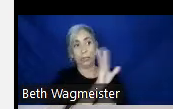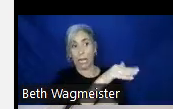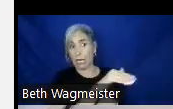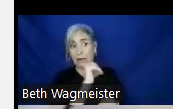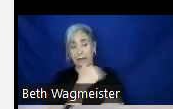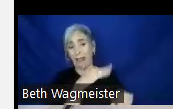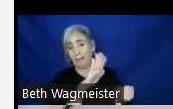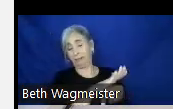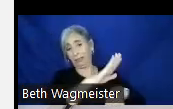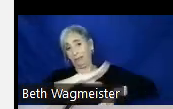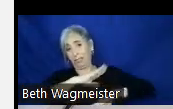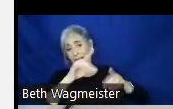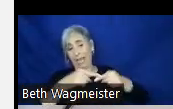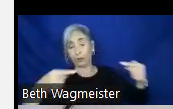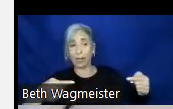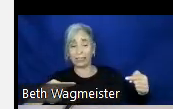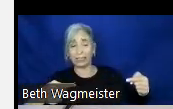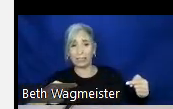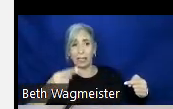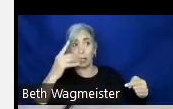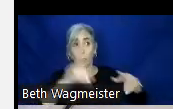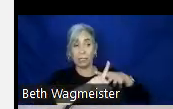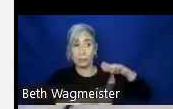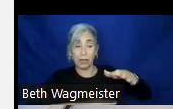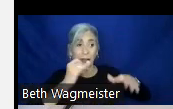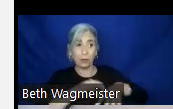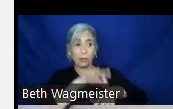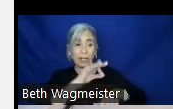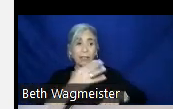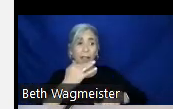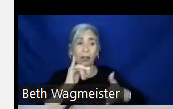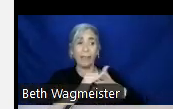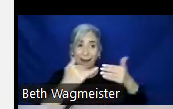have sufficient contrast. It will only disappear if you have a color that has more contrast.